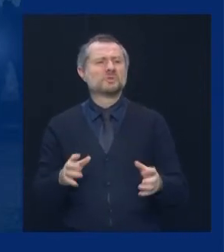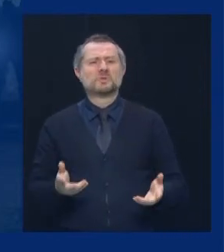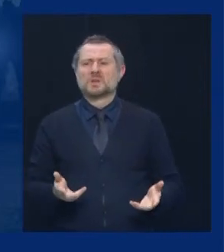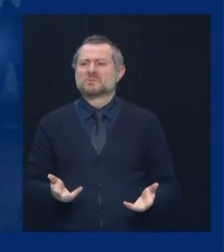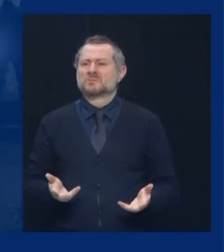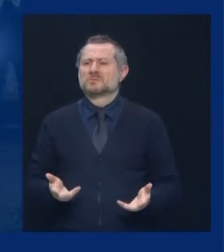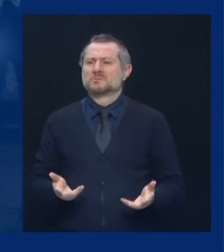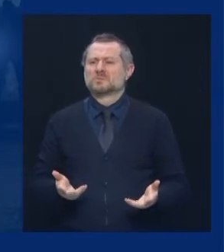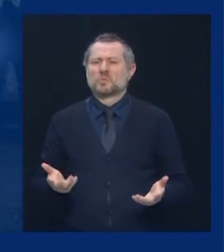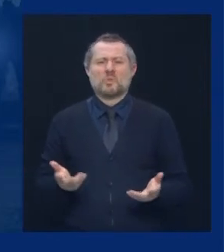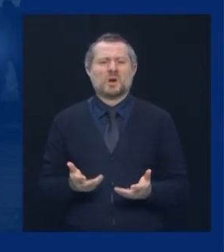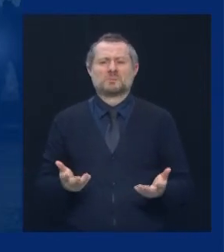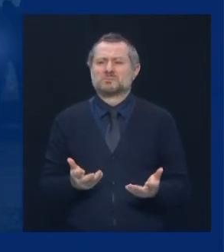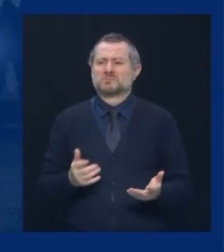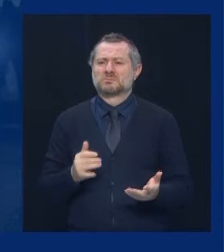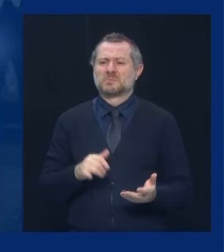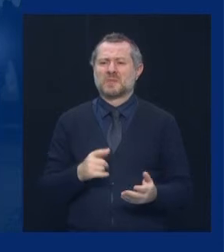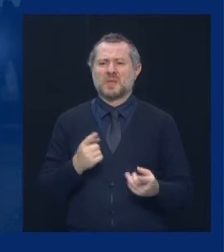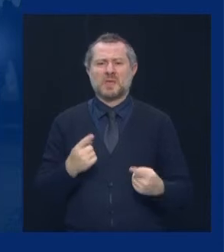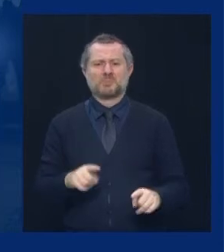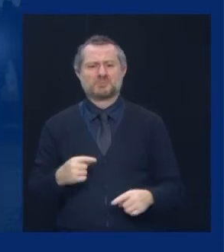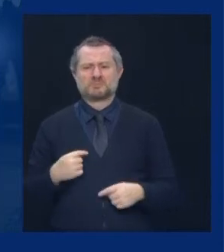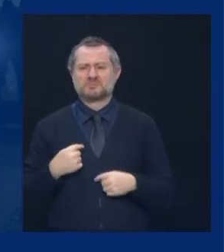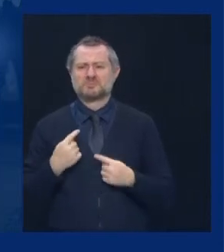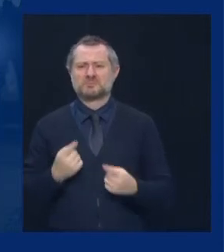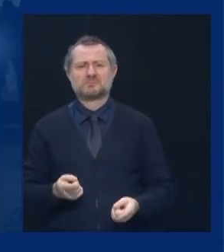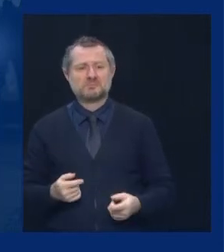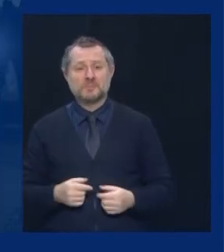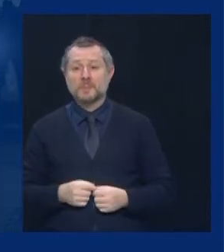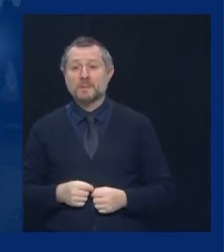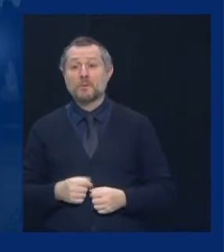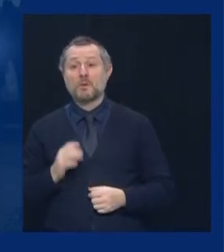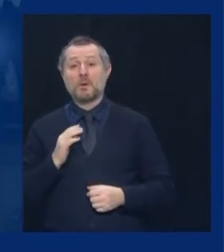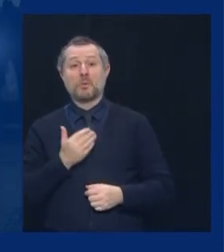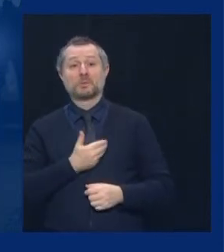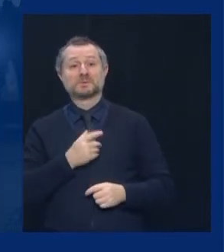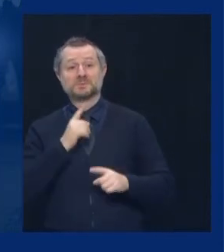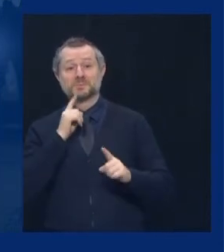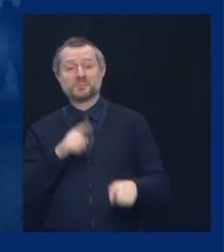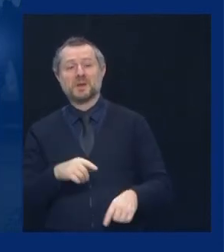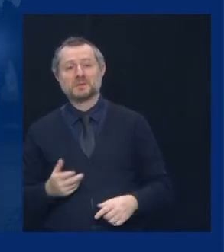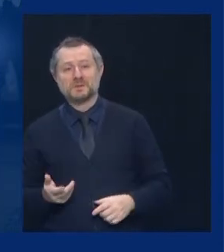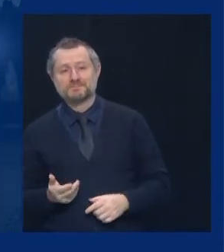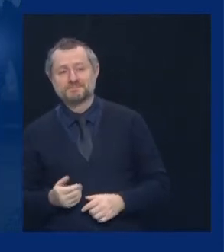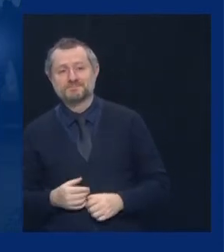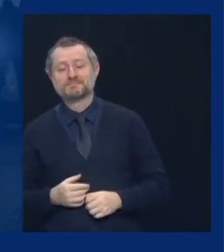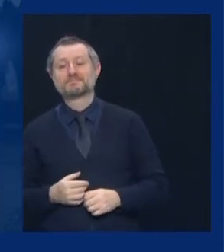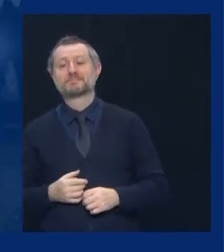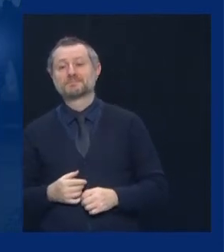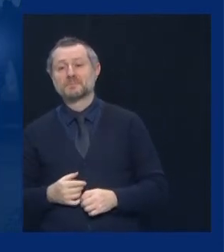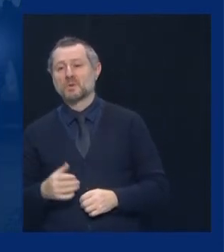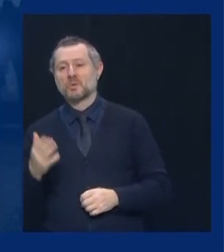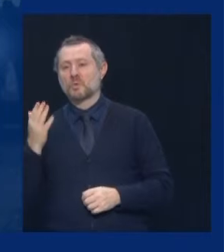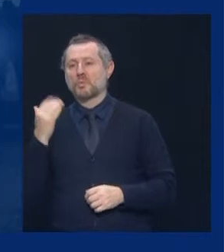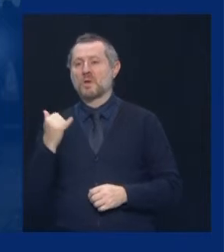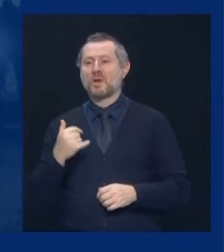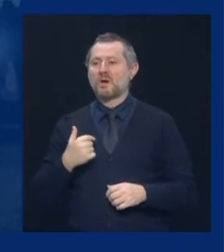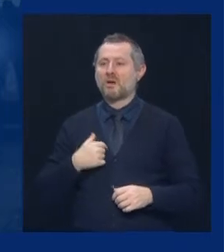FACTS. WHEN YOU VIEW THOSE FACTS, YOU HAVE TO SAY TO YOURSELF, WHAT?